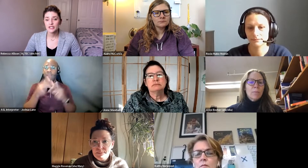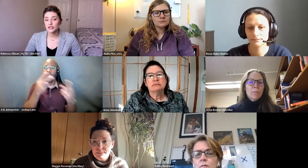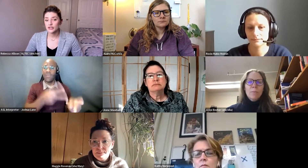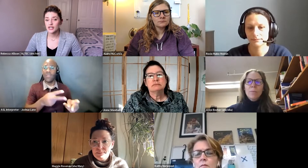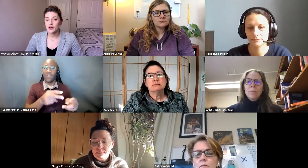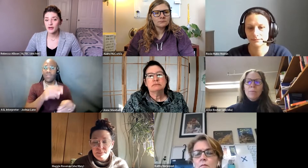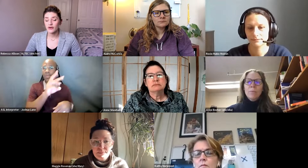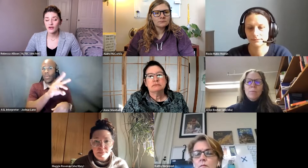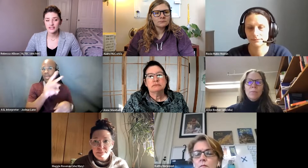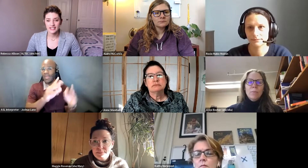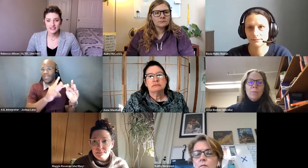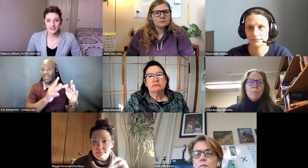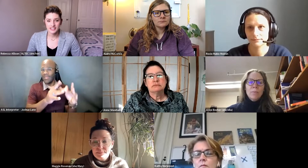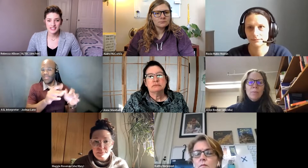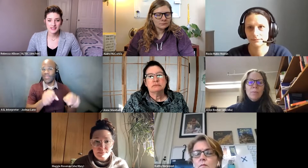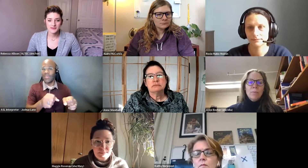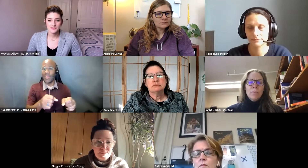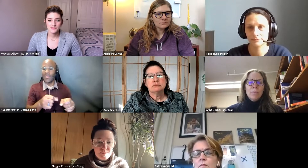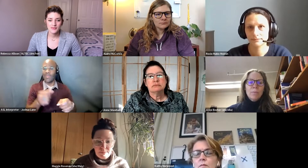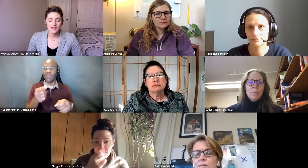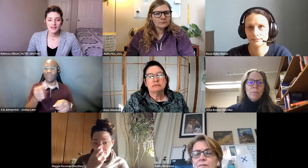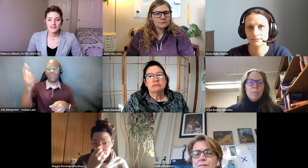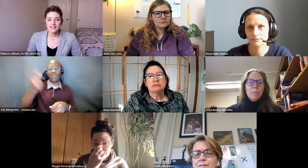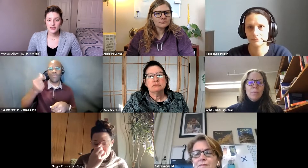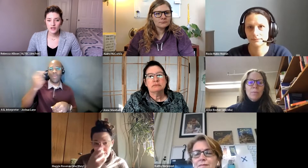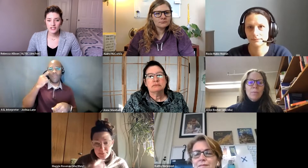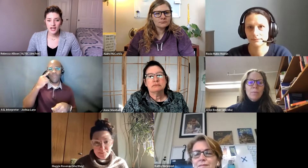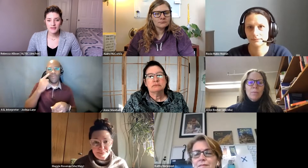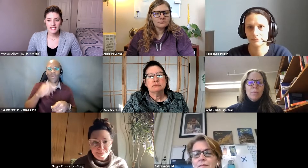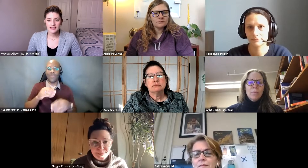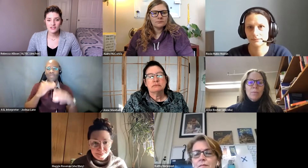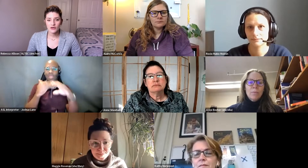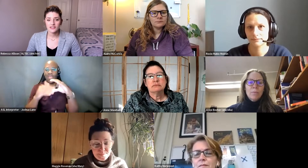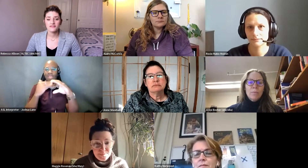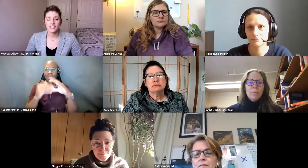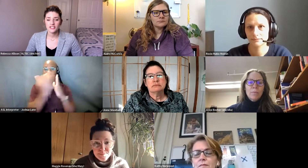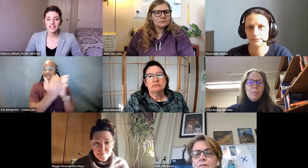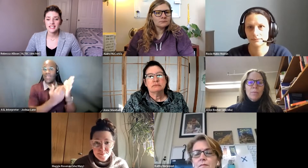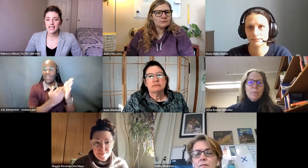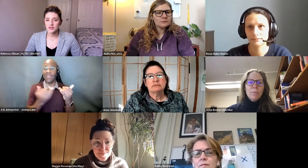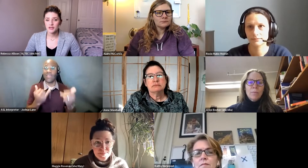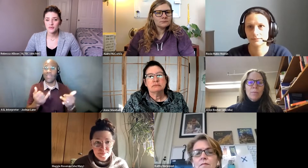to learn about ALTEC services. Today's workshop is called Foster Engagement with